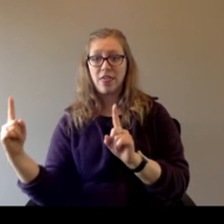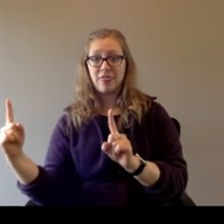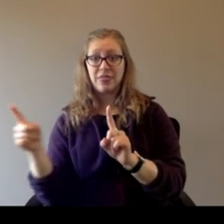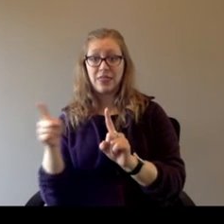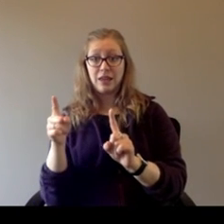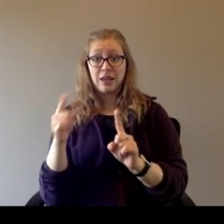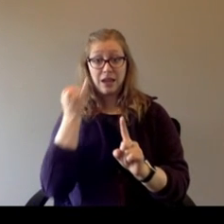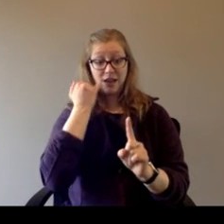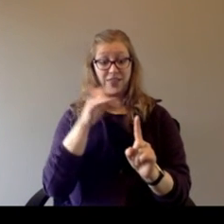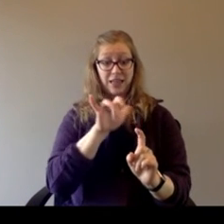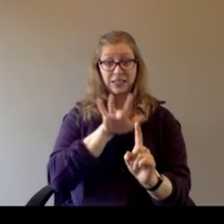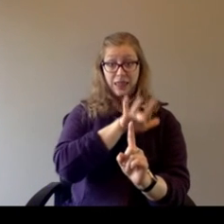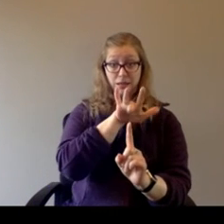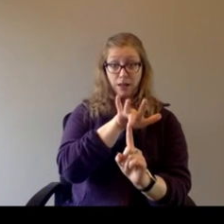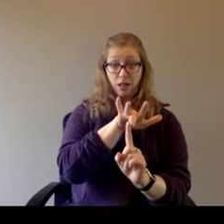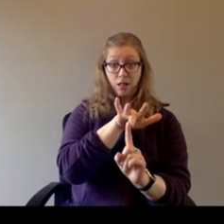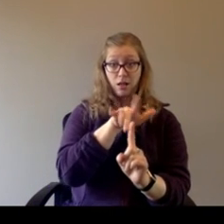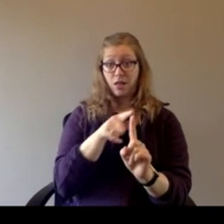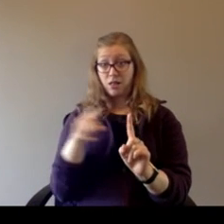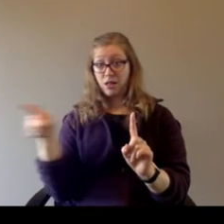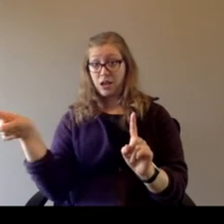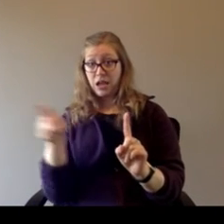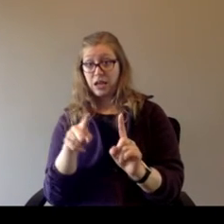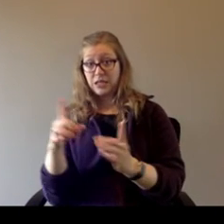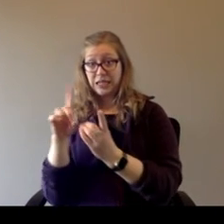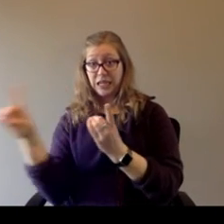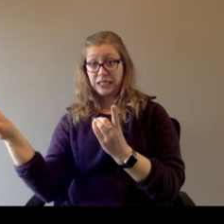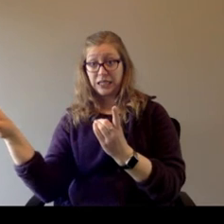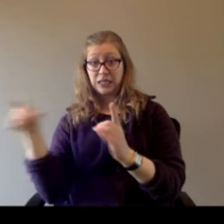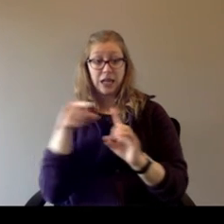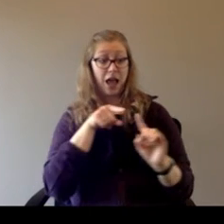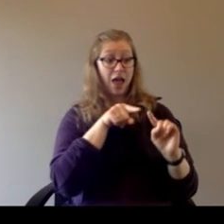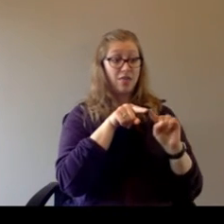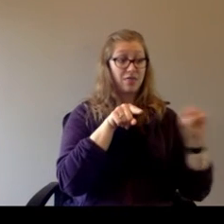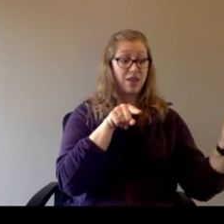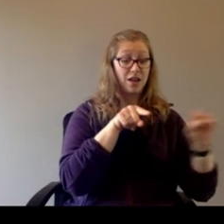And if that's true, then those segments are indeed congruent. So